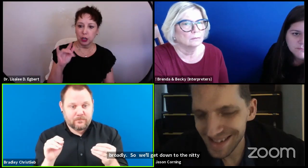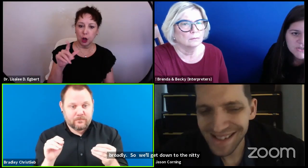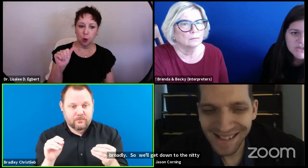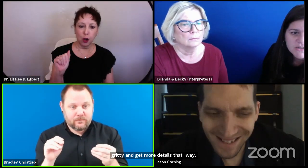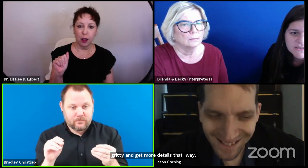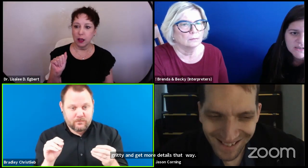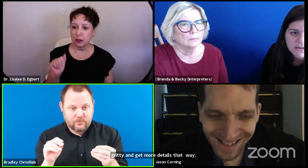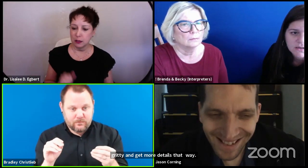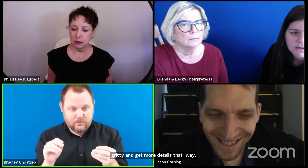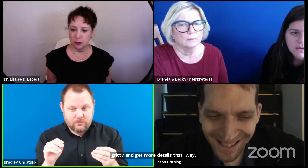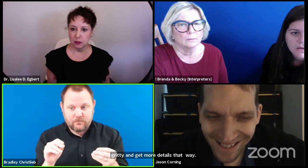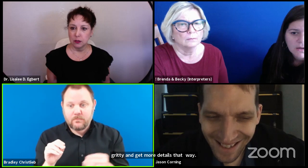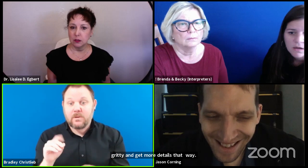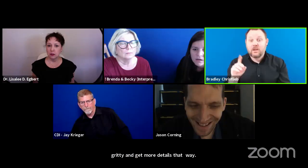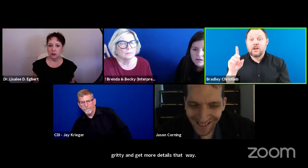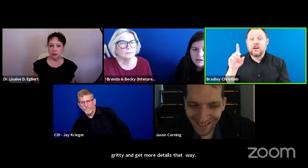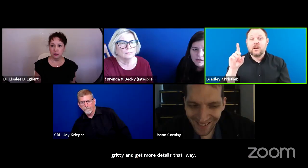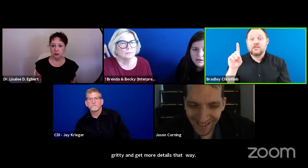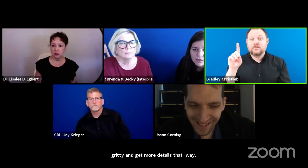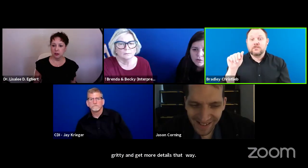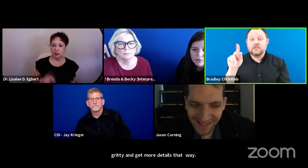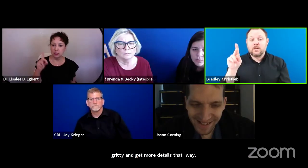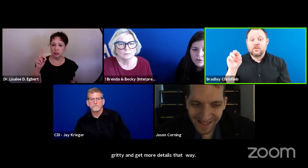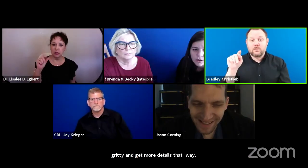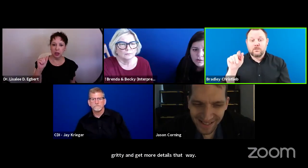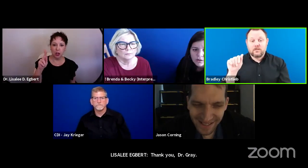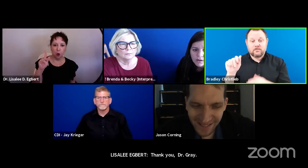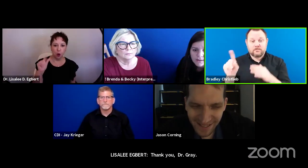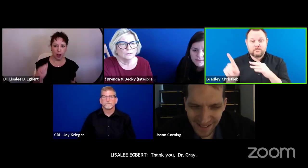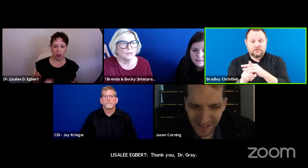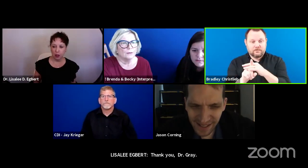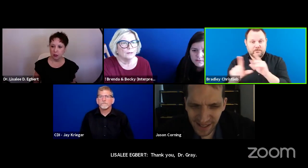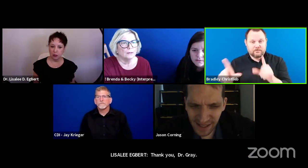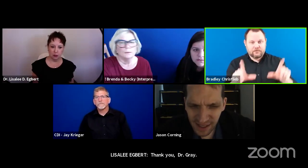The Chair will call on Dakota.